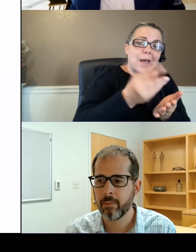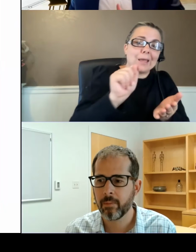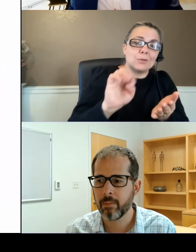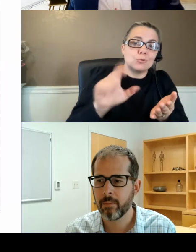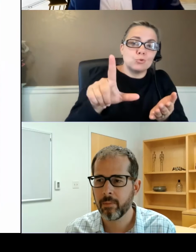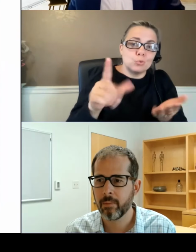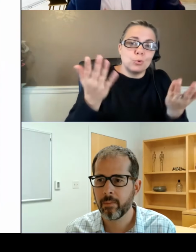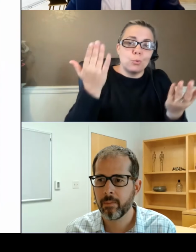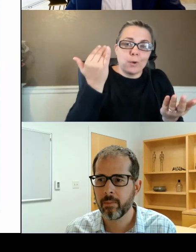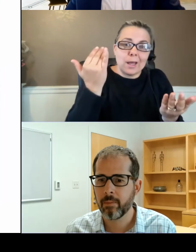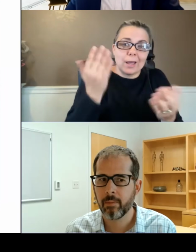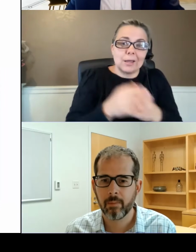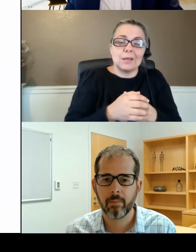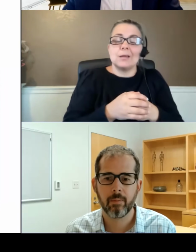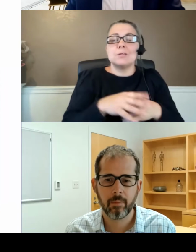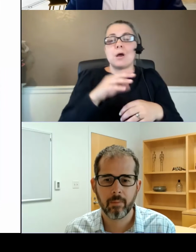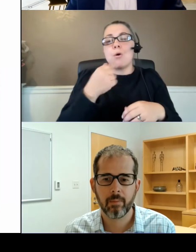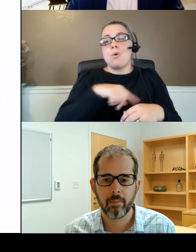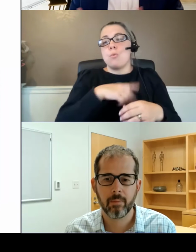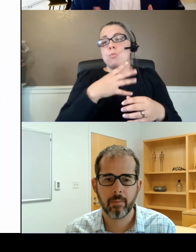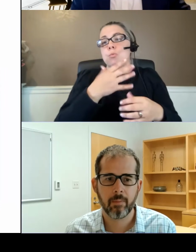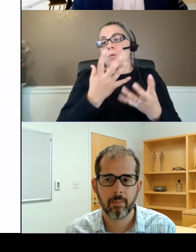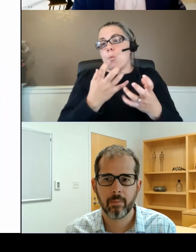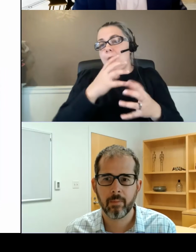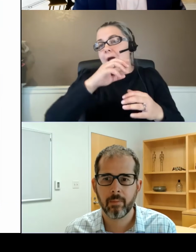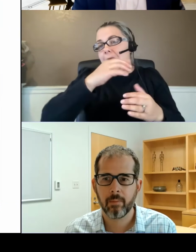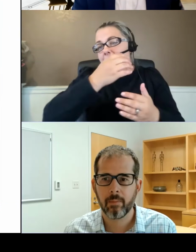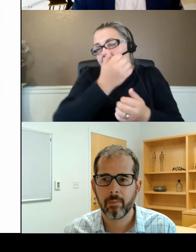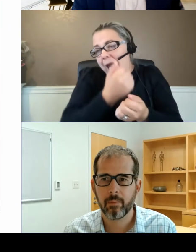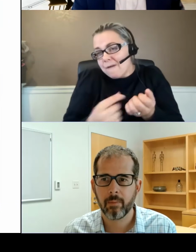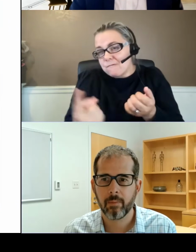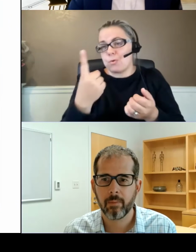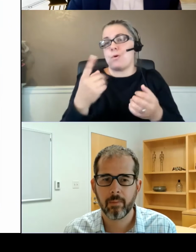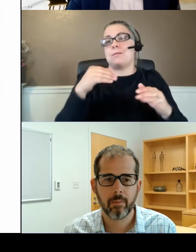has access to this data that's real time, but the data can't be real time because we have